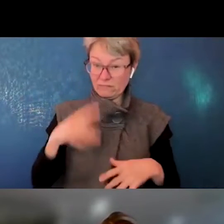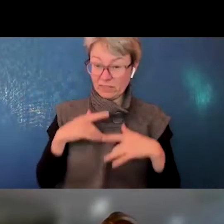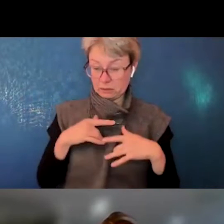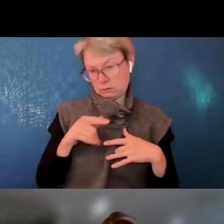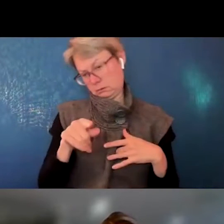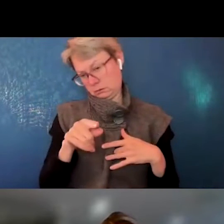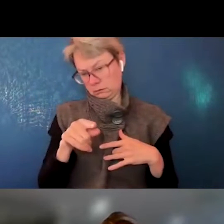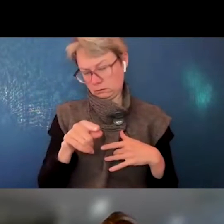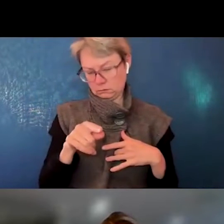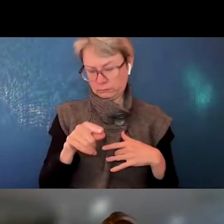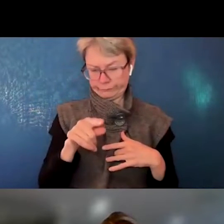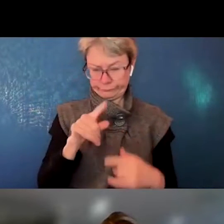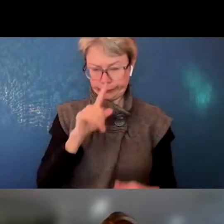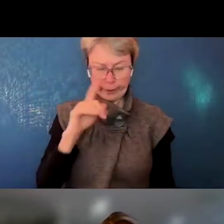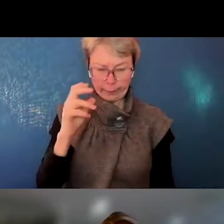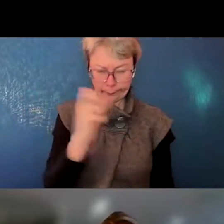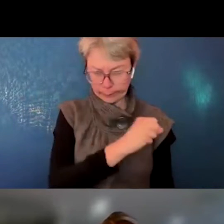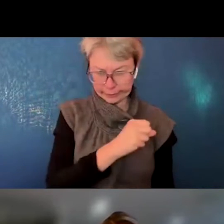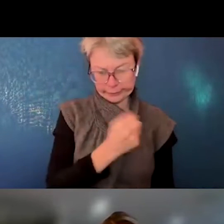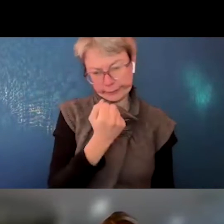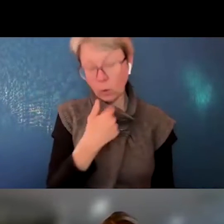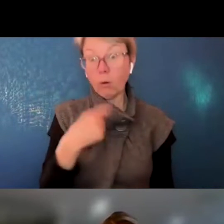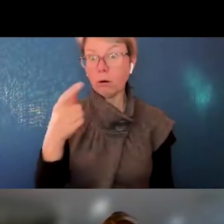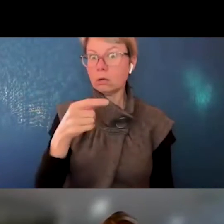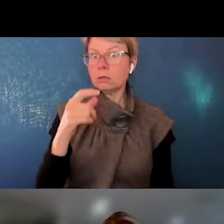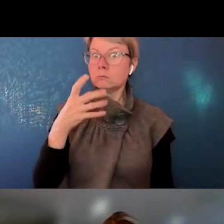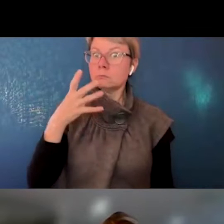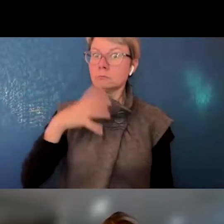apply in our areas and for me to sit here and tell you would take hours and it wouldn't make